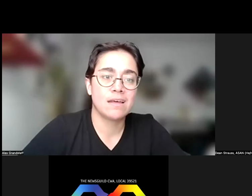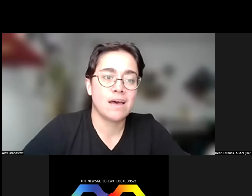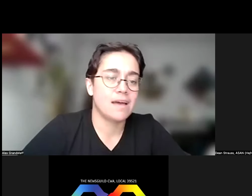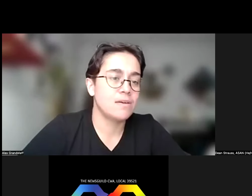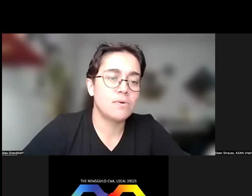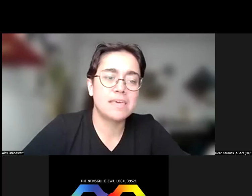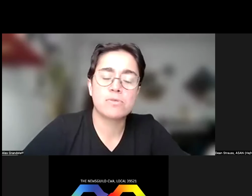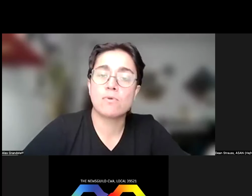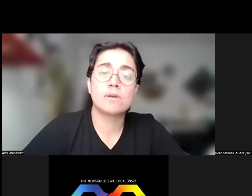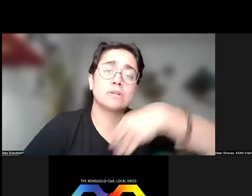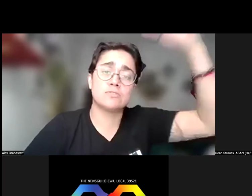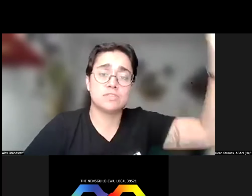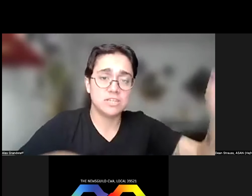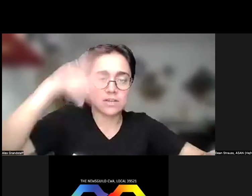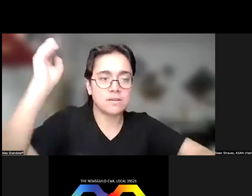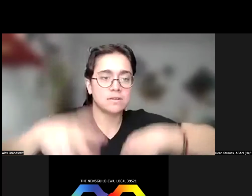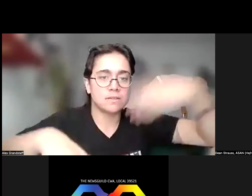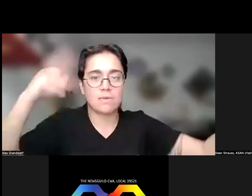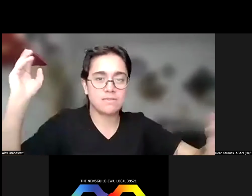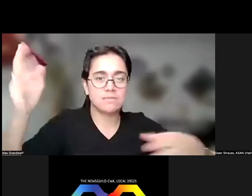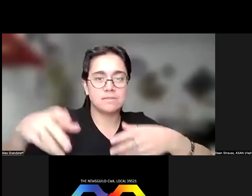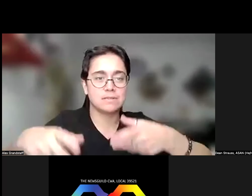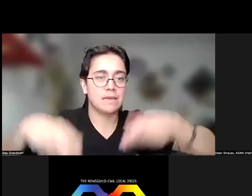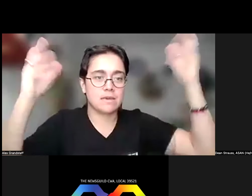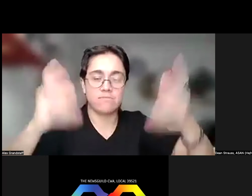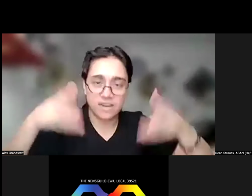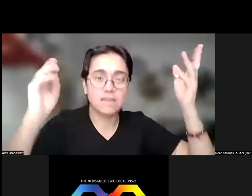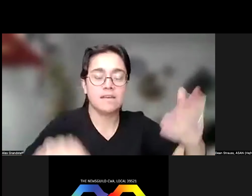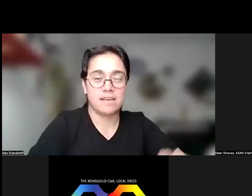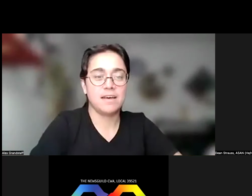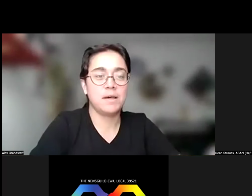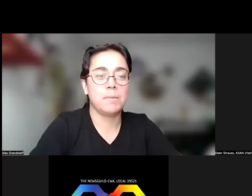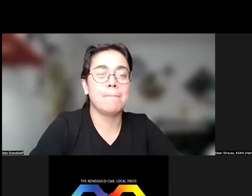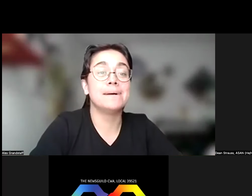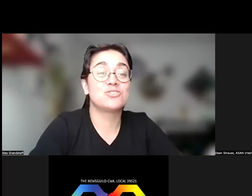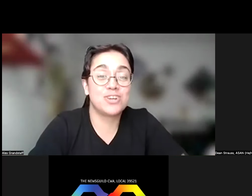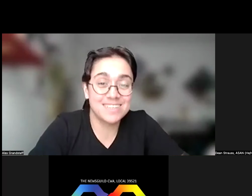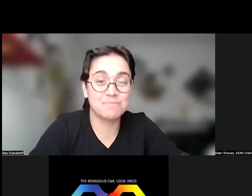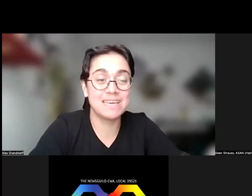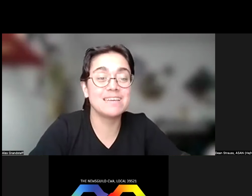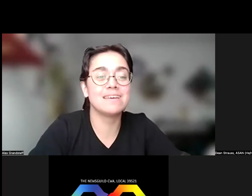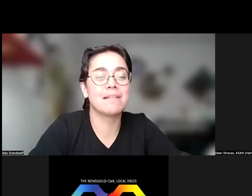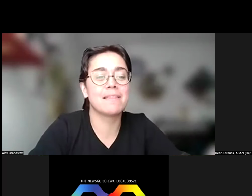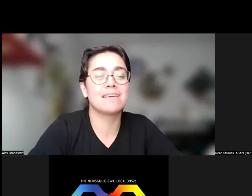where that happened and helped?" I do think there is value there. I think there is value